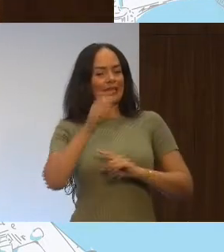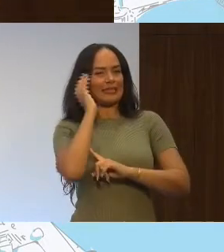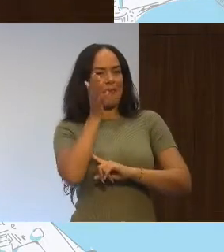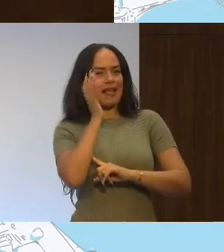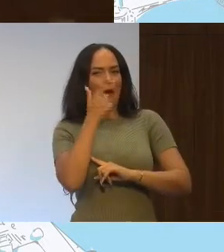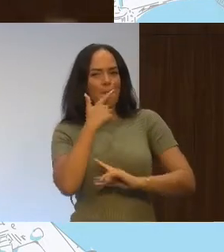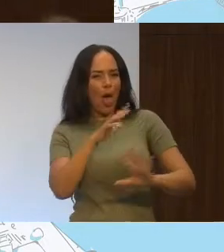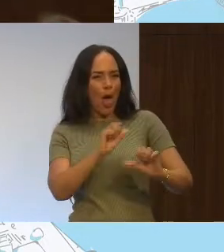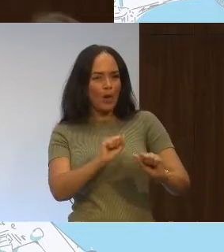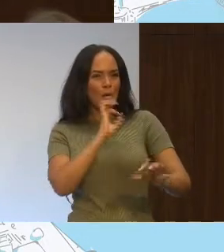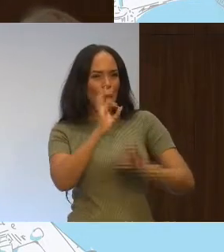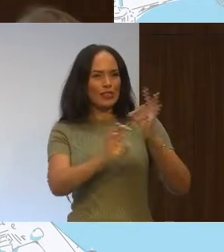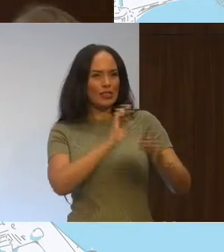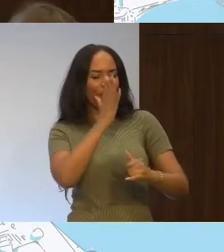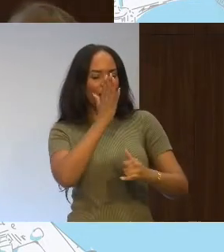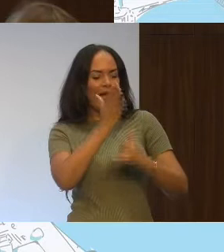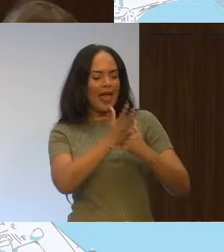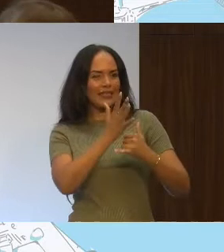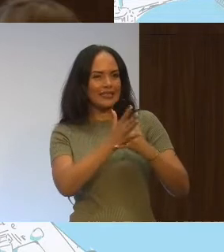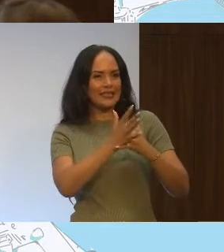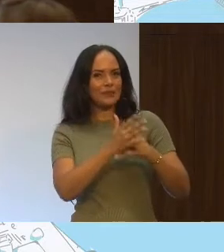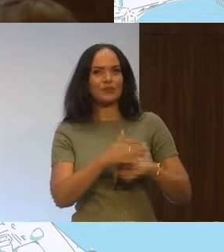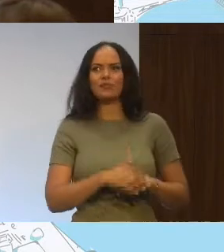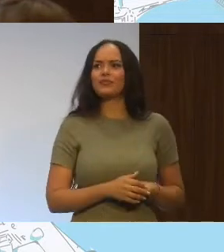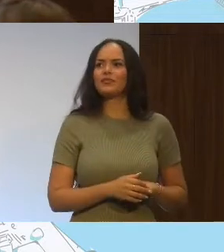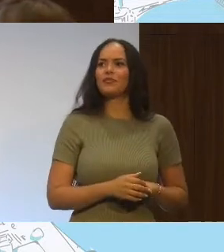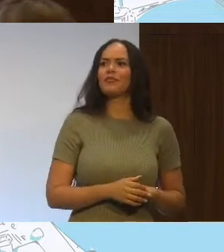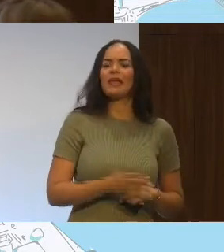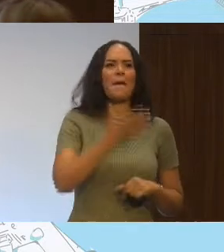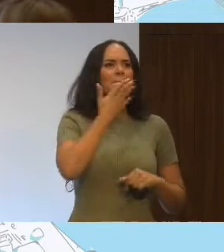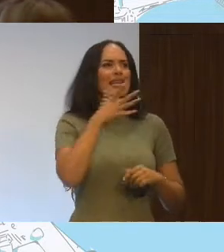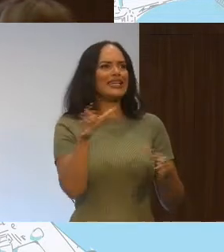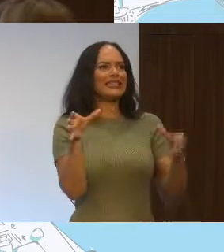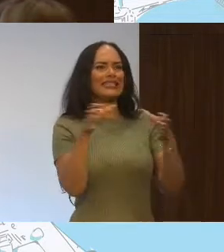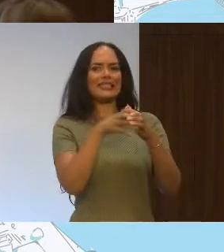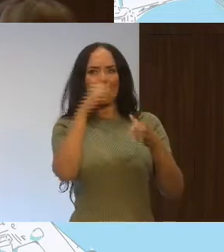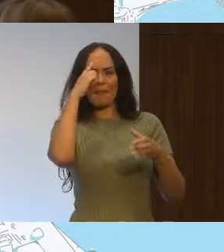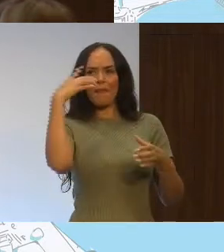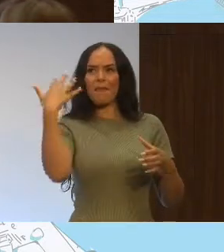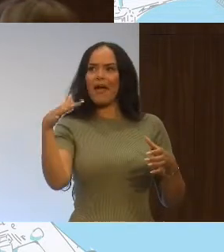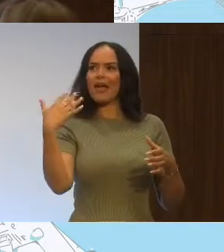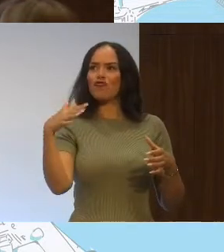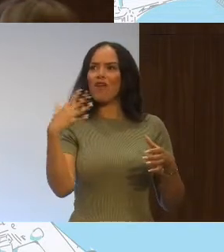And I wonder if quickly the Migraine Trust team could stand up and just wave. If you're having any problems with Slido, which is the device